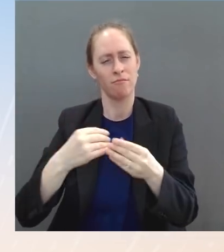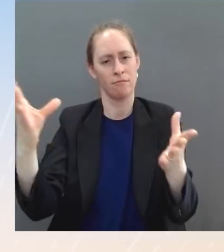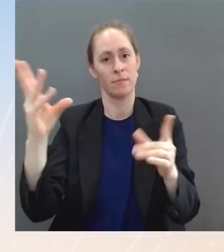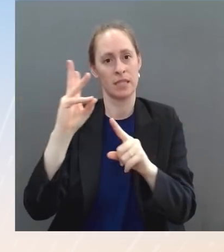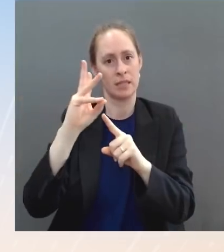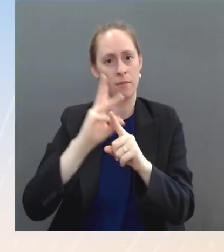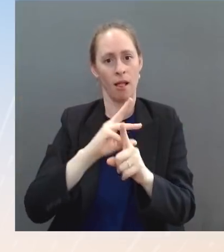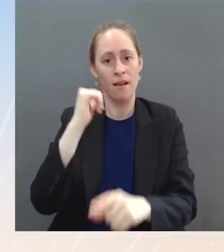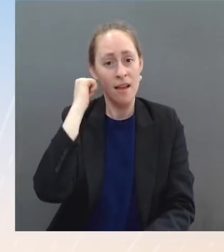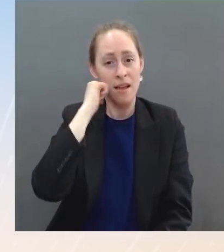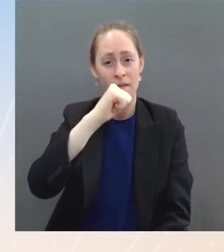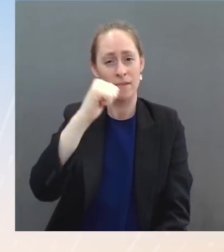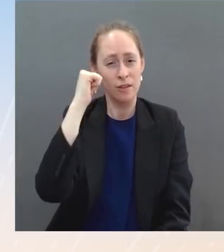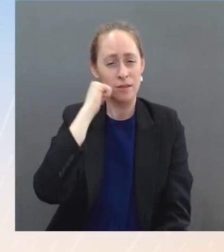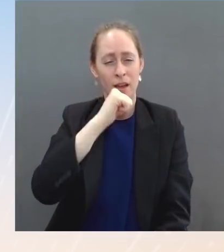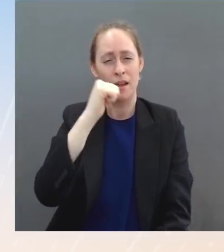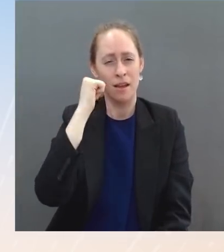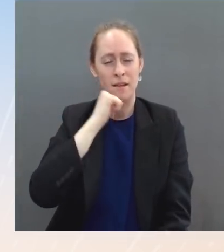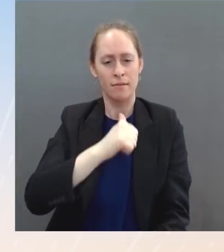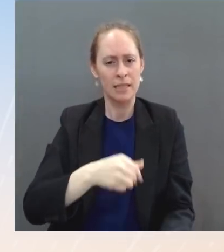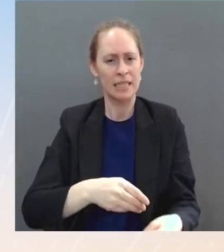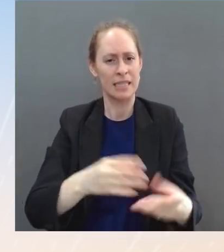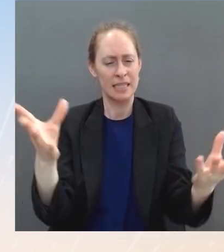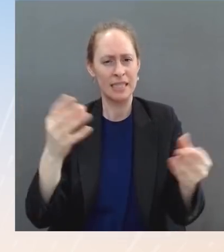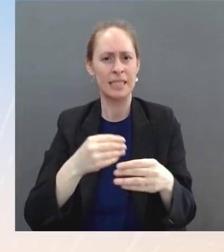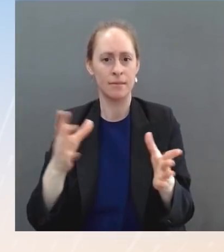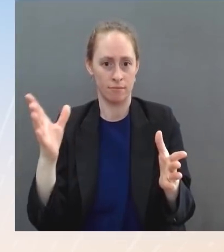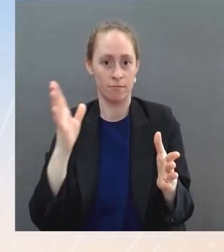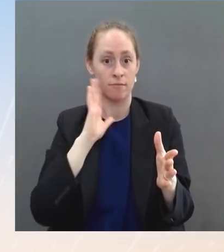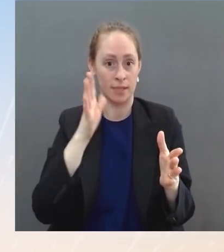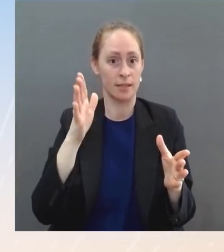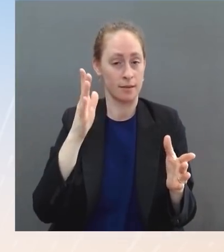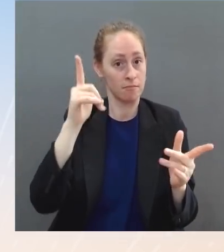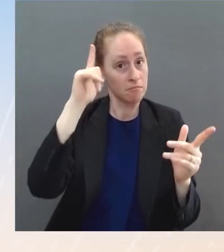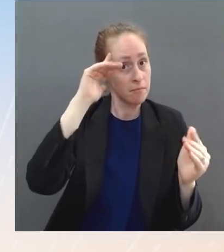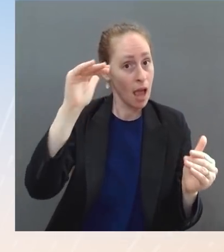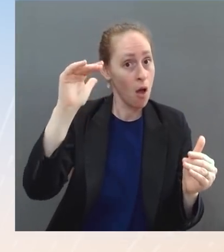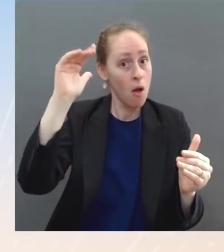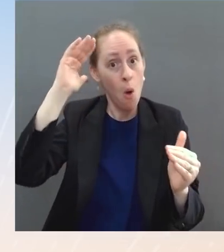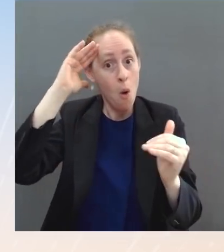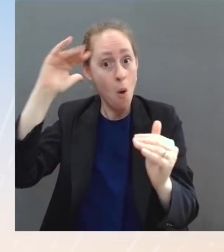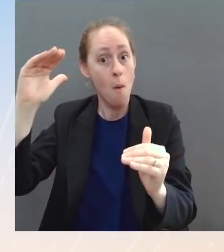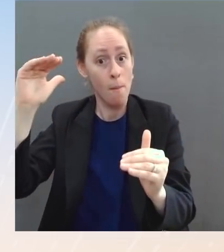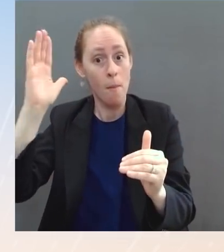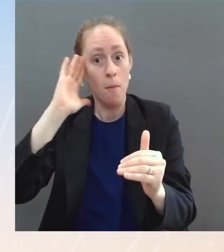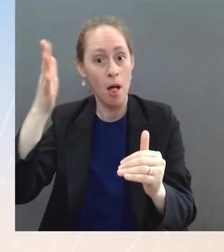where our expectation and hope is that there could be greater production by the oil companies over that course of time.